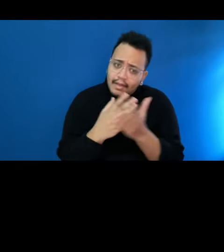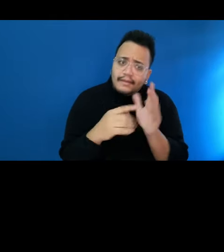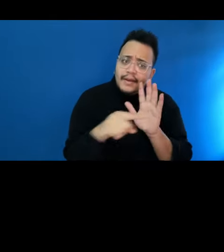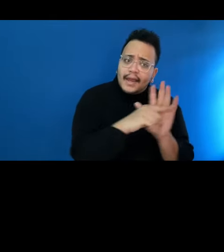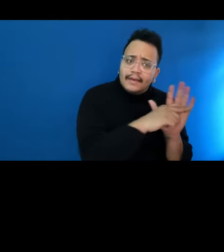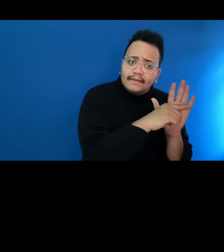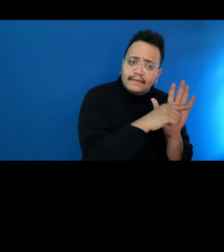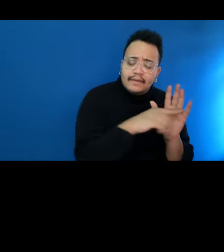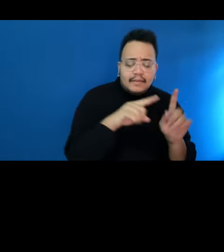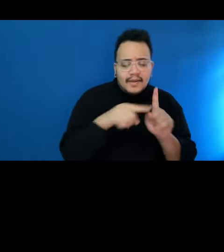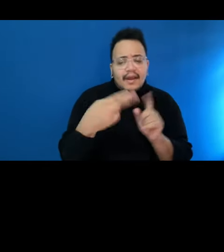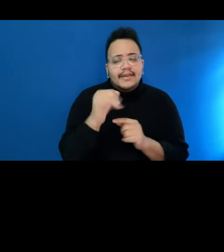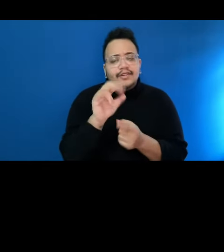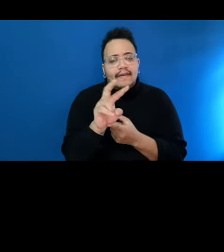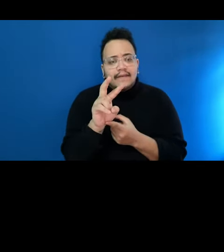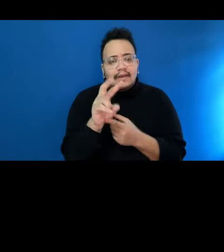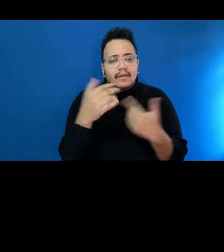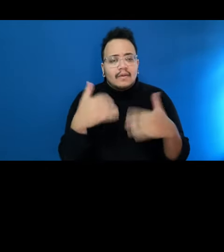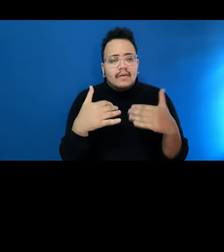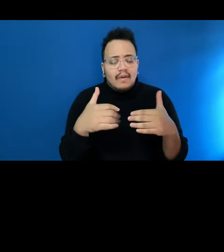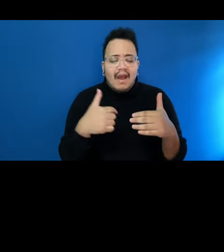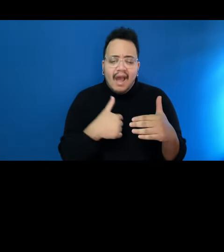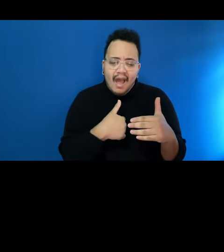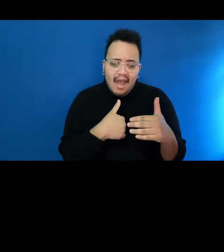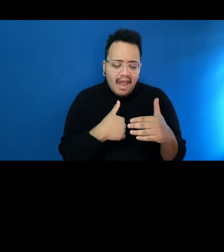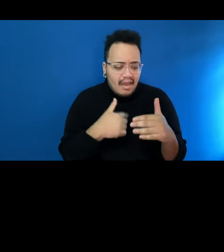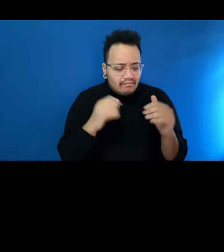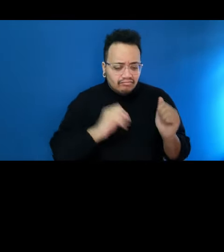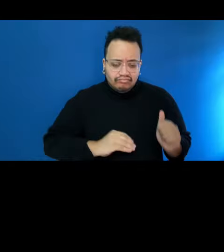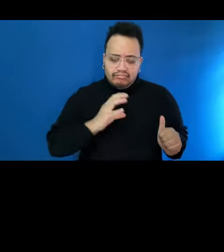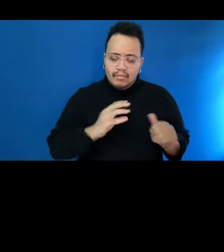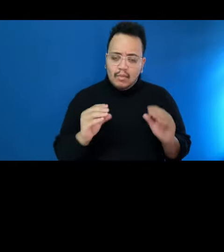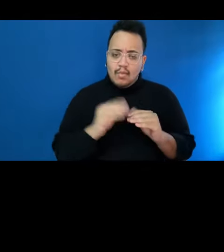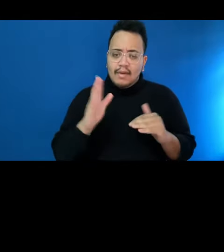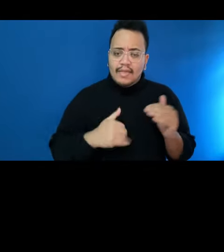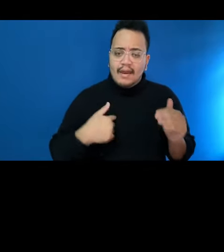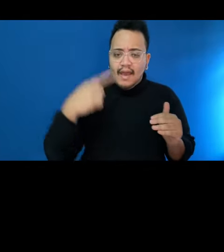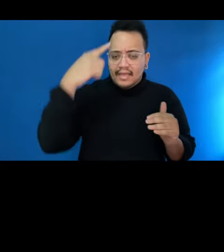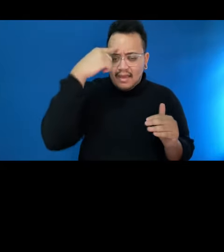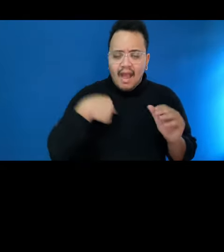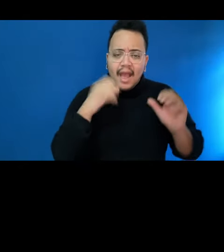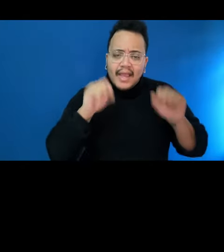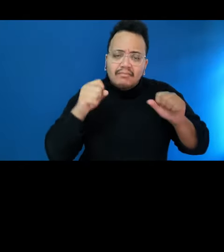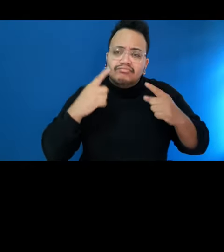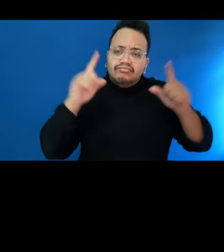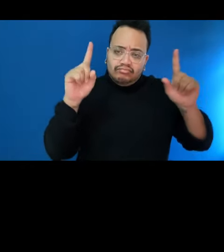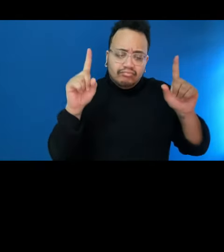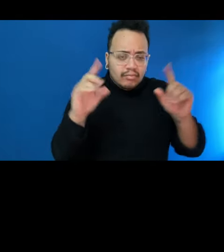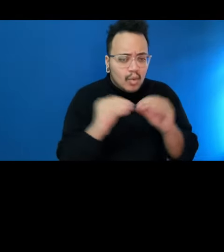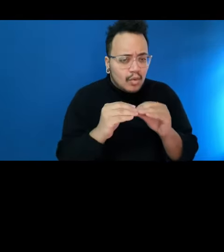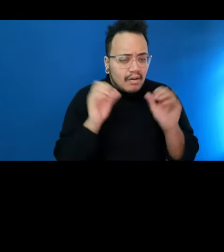but you've also taught me that I'm more than I think I am and I can accomplish more than I give myself credit for.